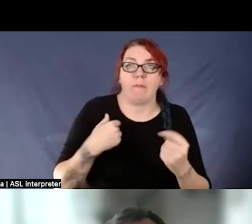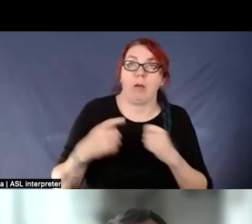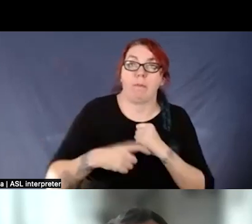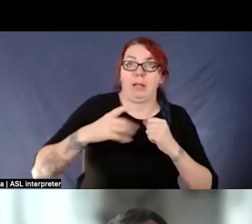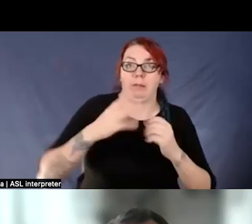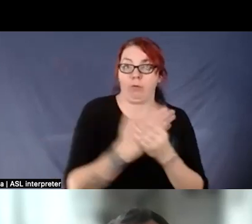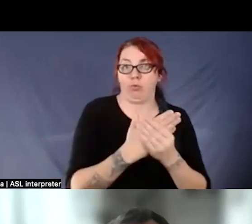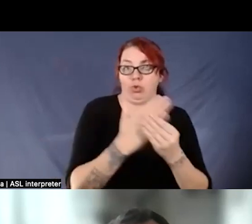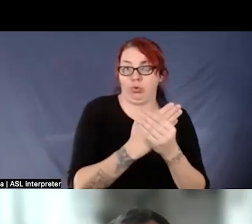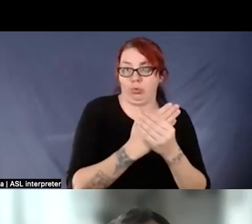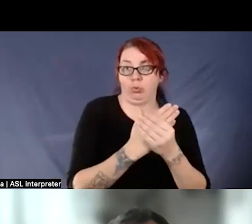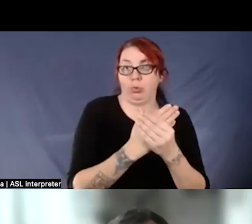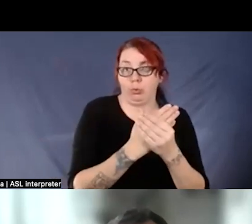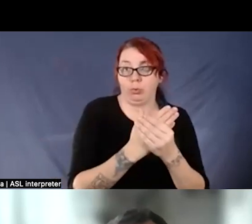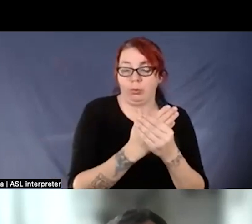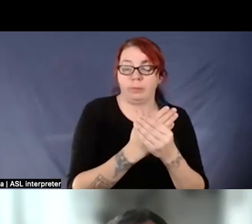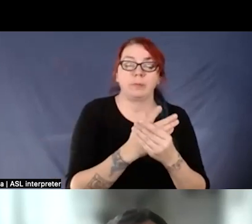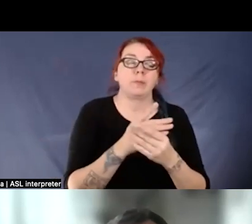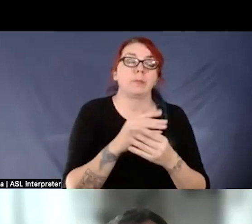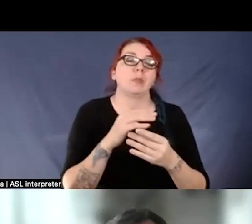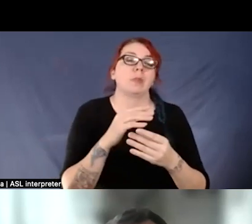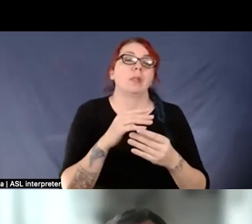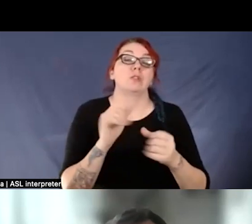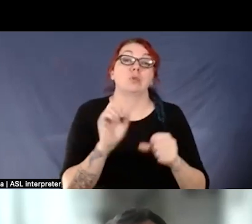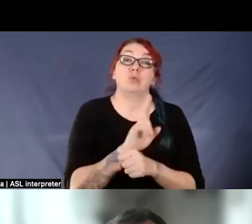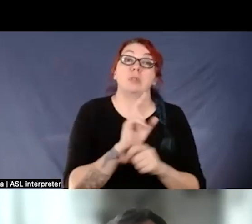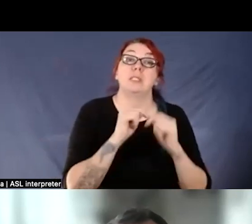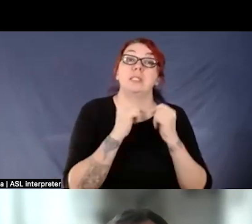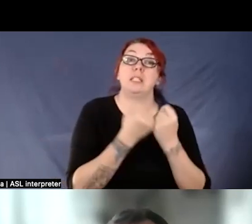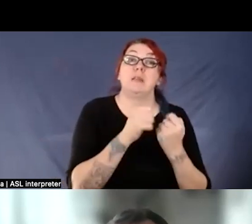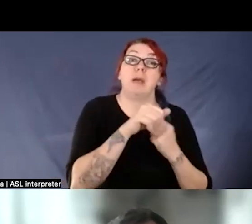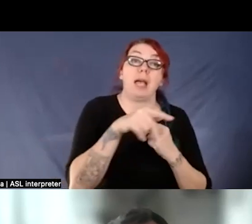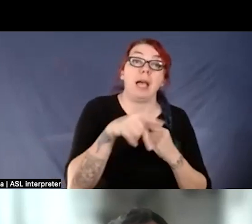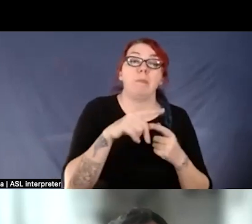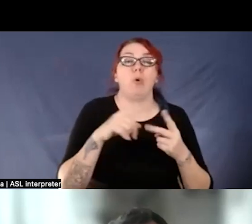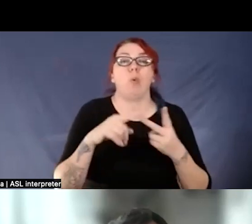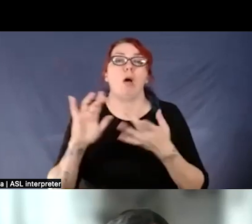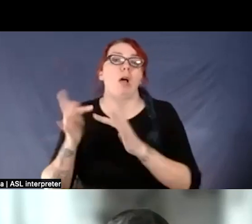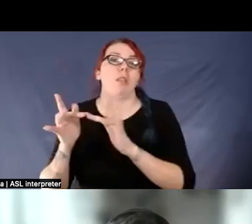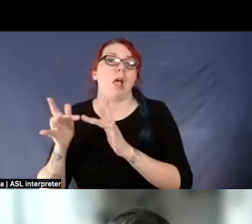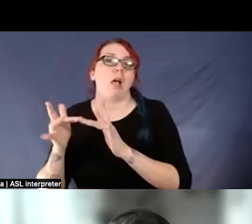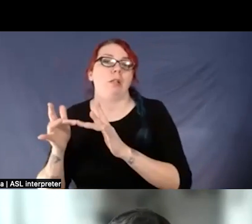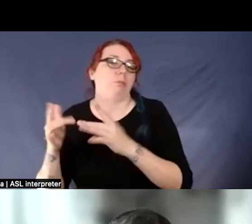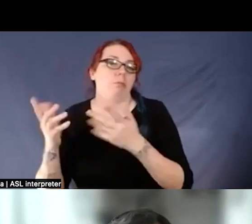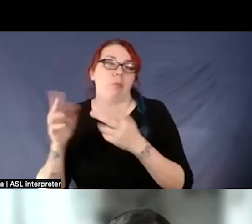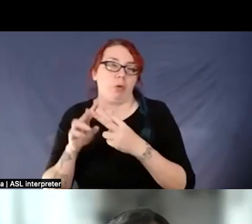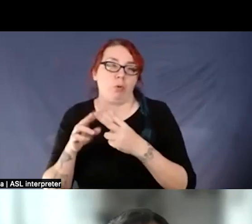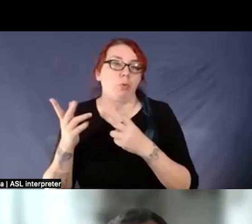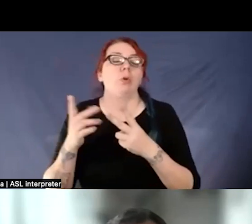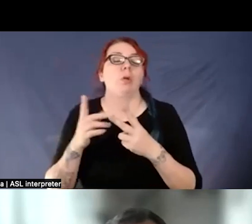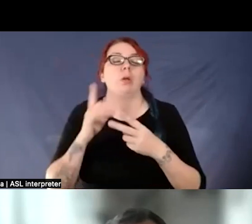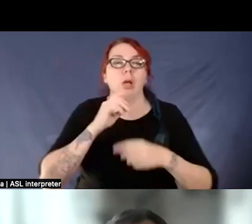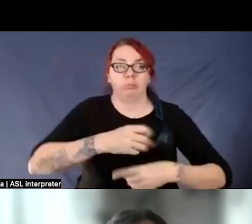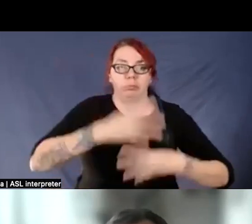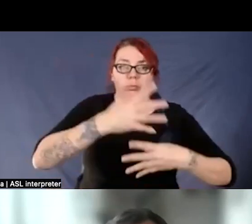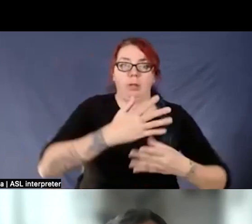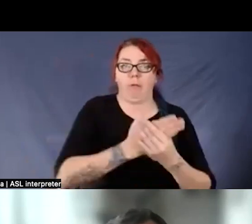accessible through the team app or through the online web application. But on the next slide,